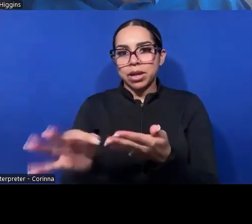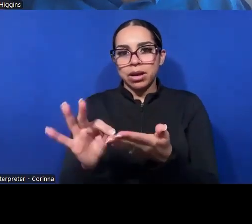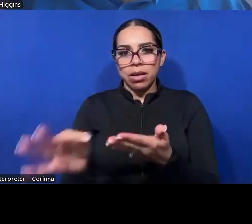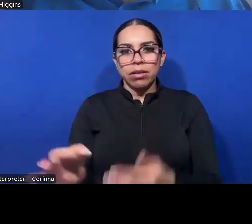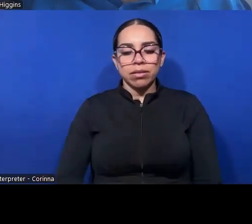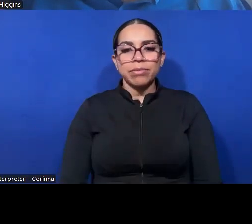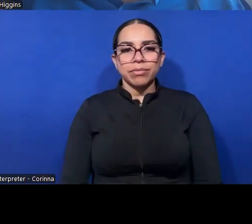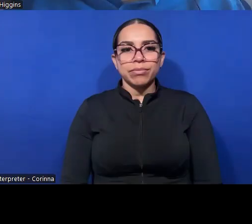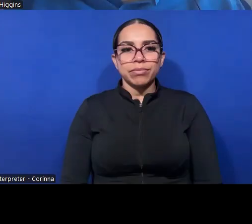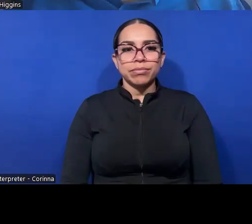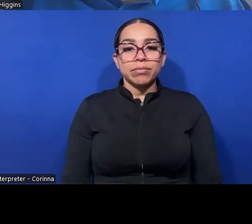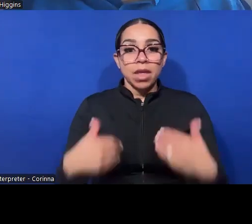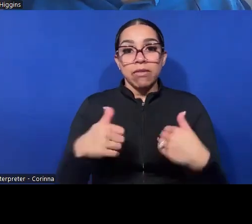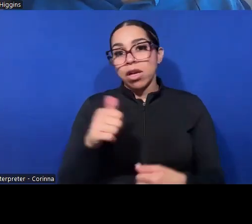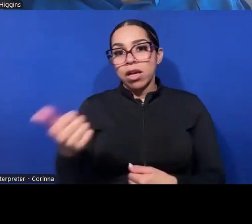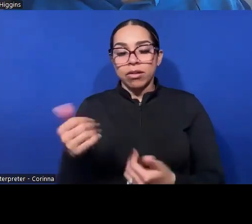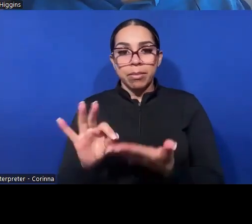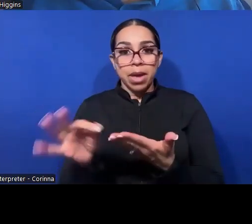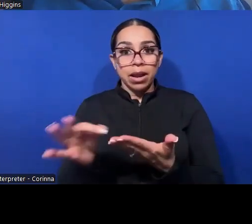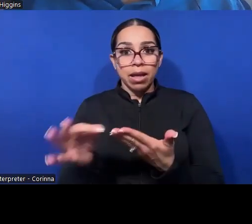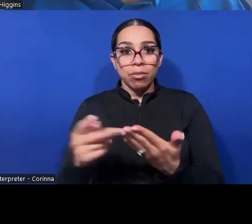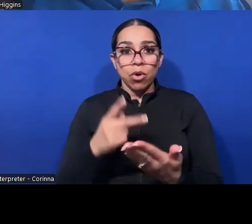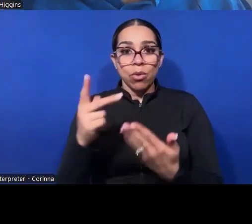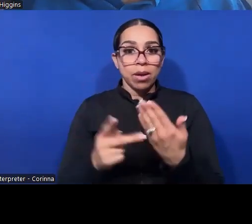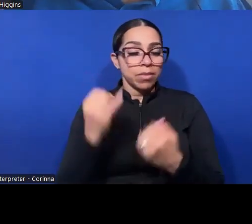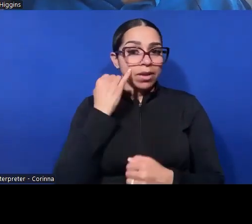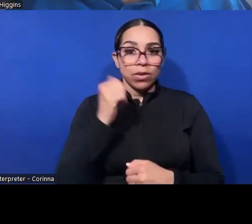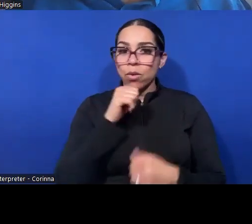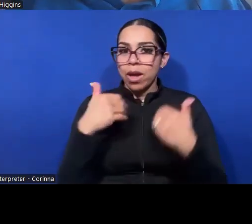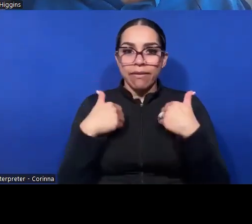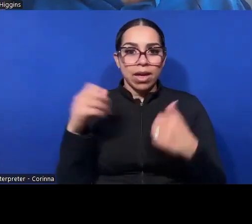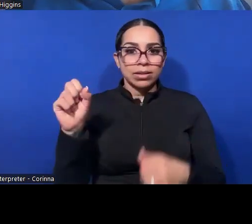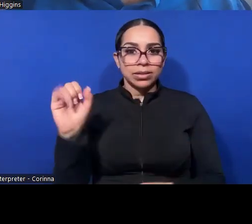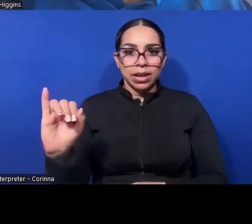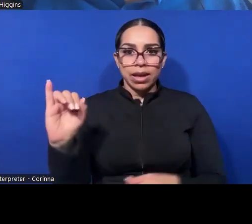So there are other Medi-Cal programs. If you don't have SSI linked Medi-Cal.